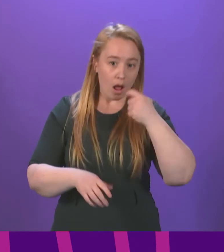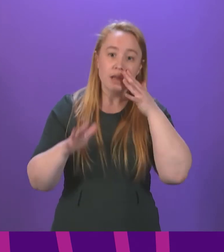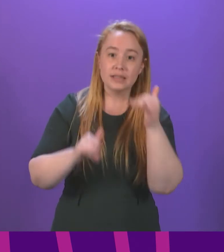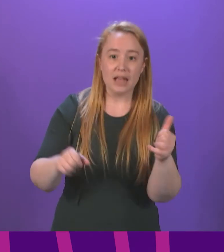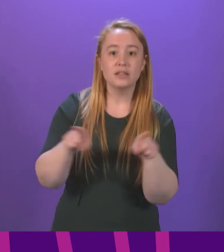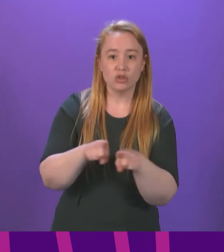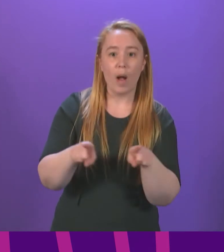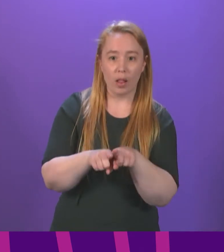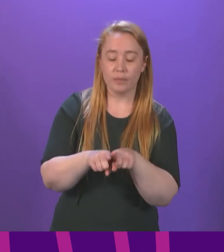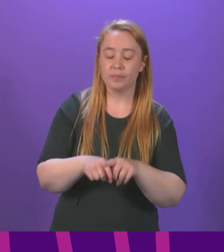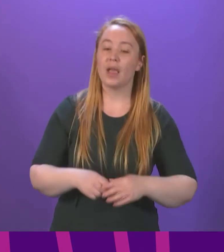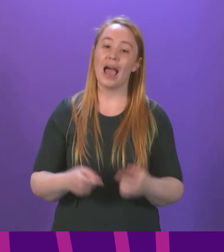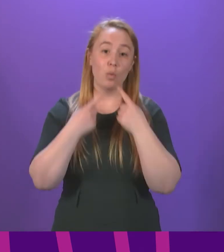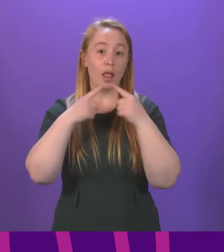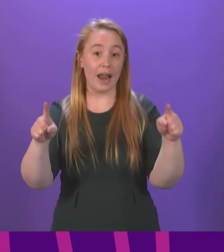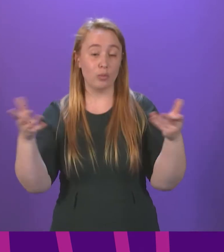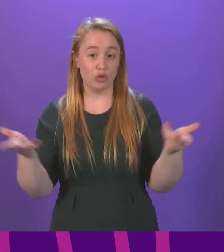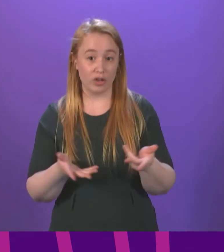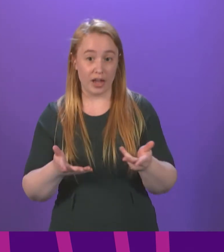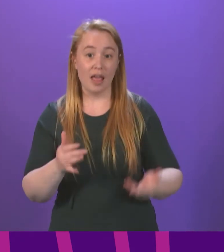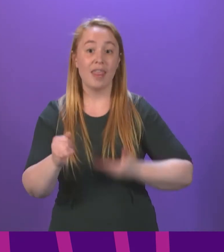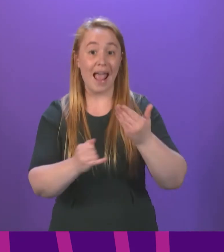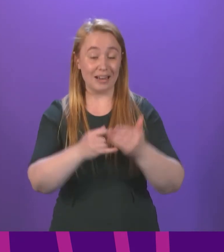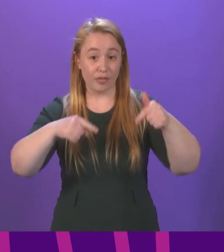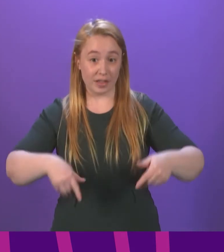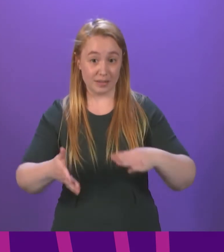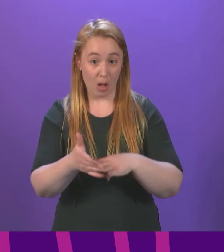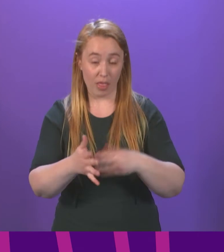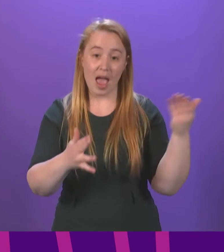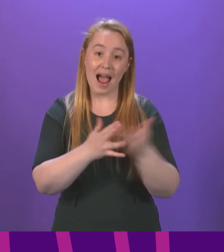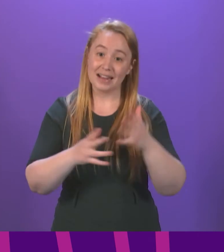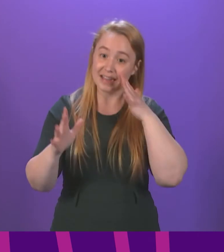and I can announce today that, from the end of this month, access to testing will be extended